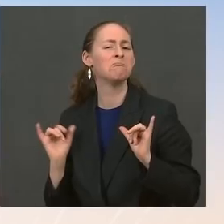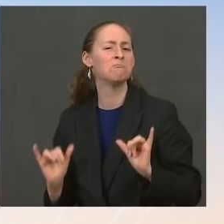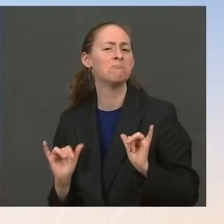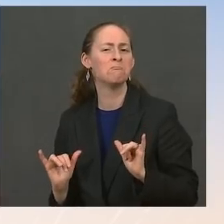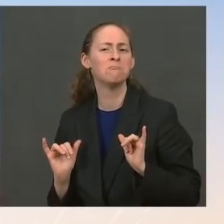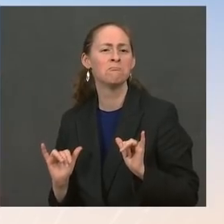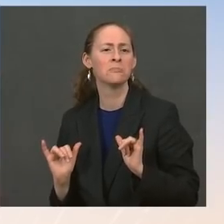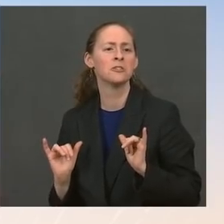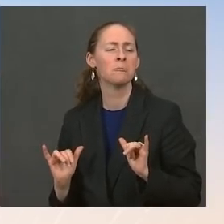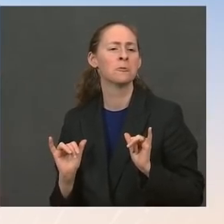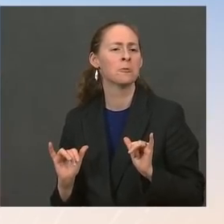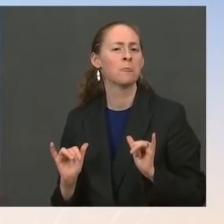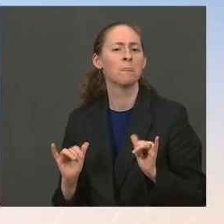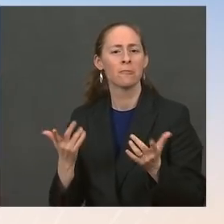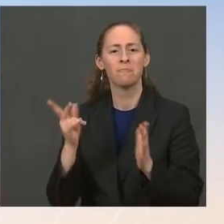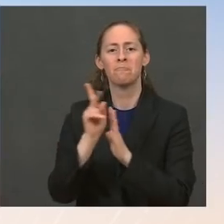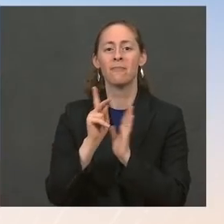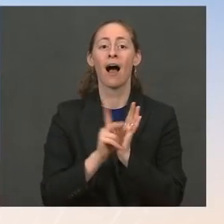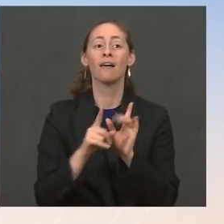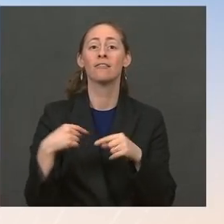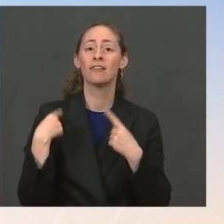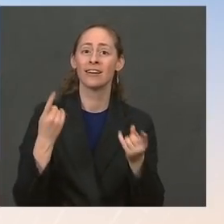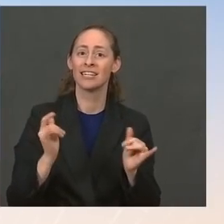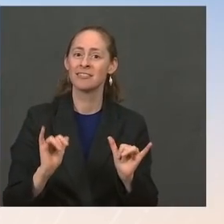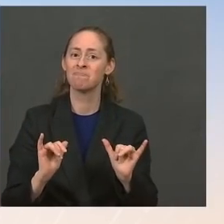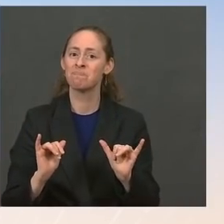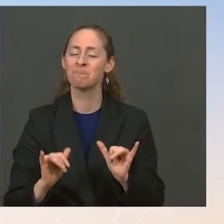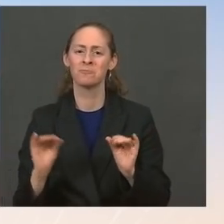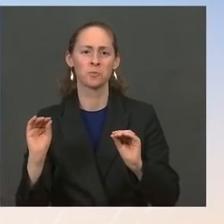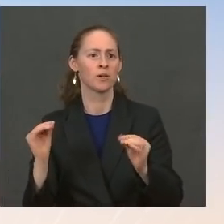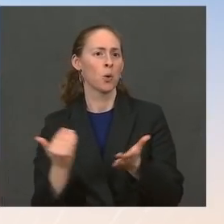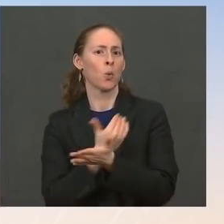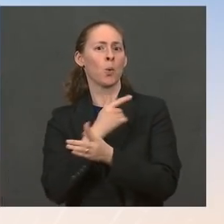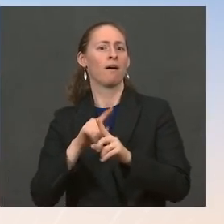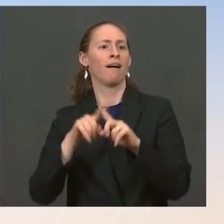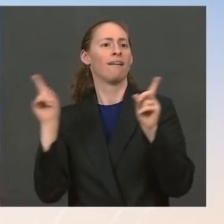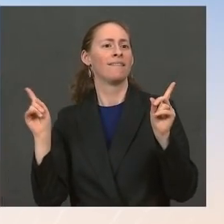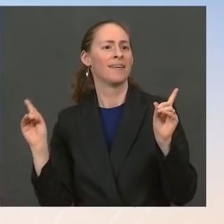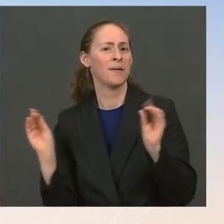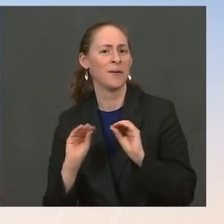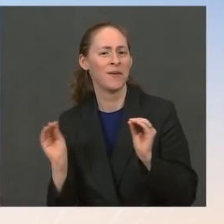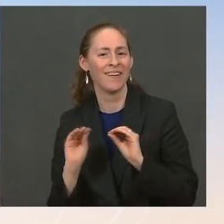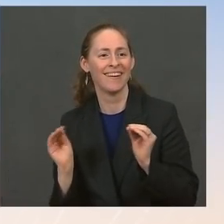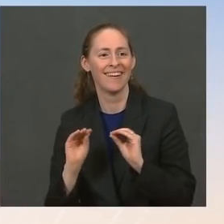that have been followed in the past. And, again, you all will receive a comprehensive summary later this afternoon.